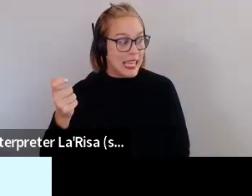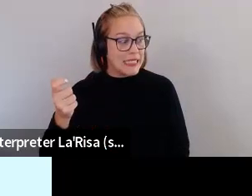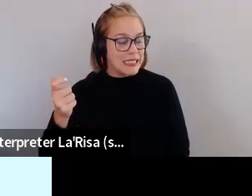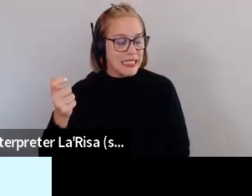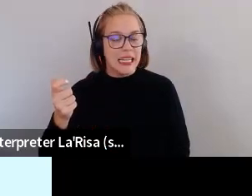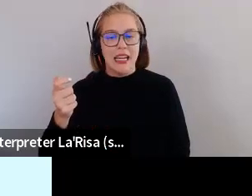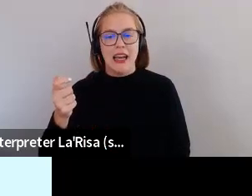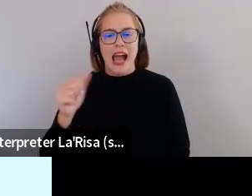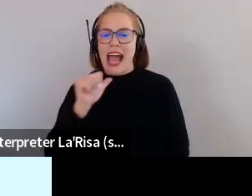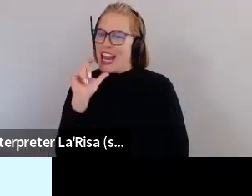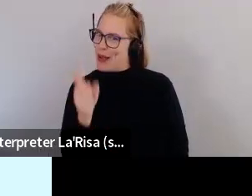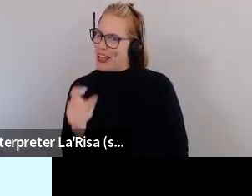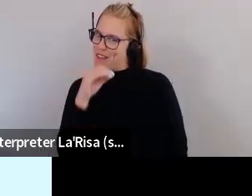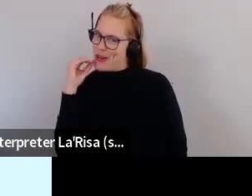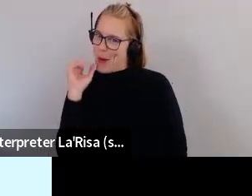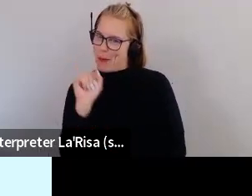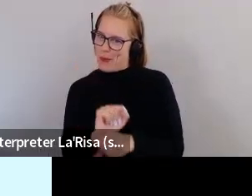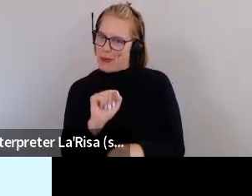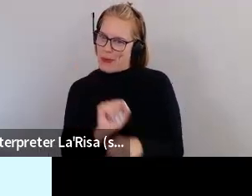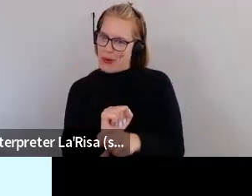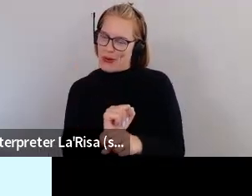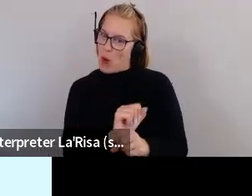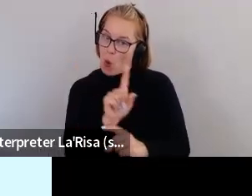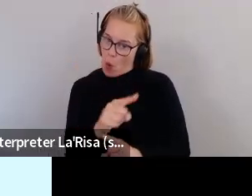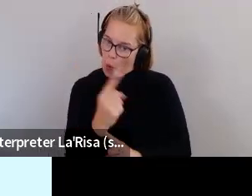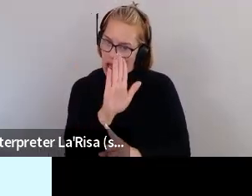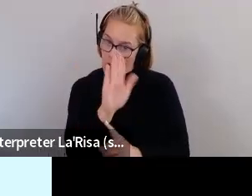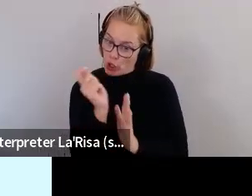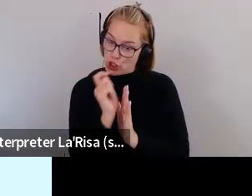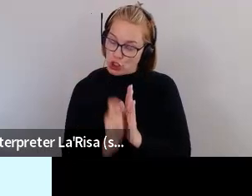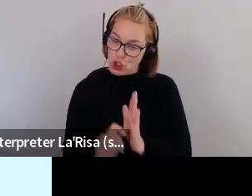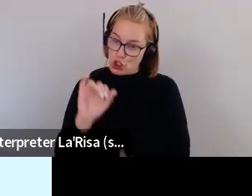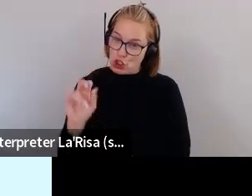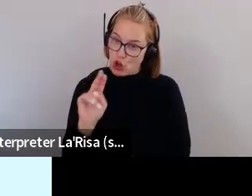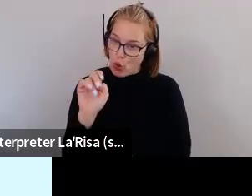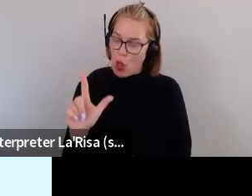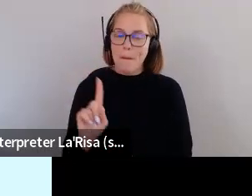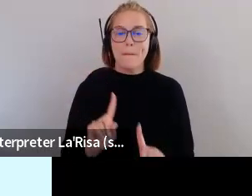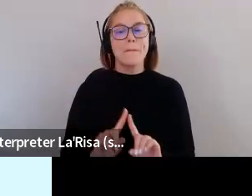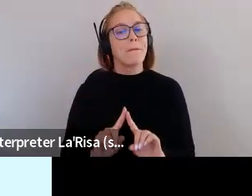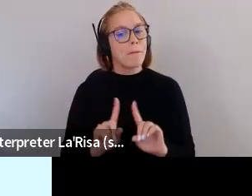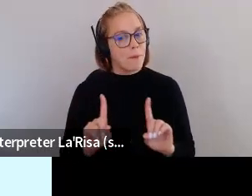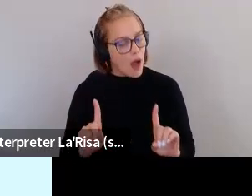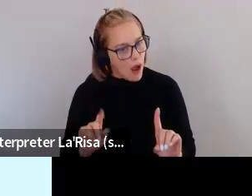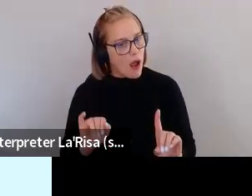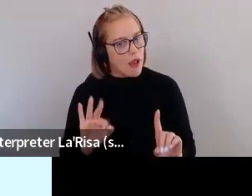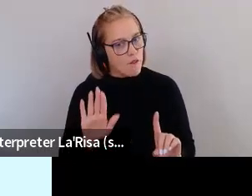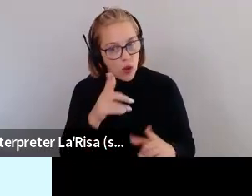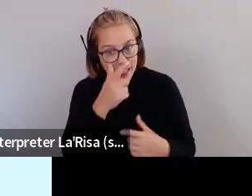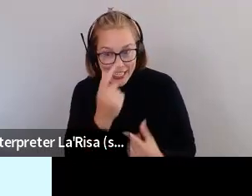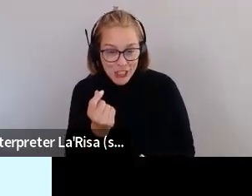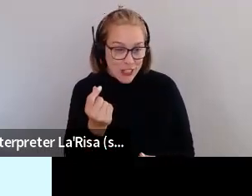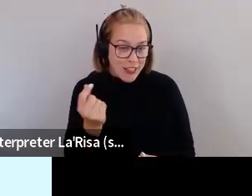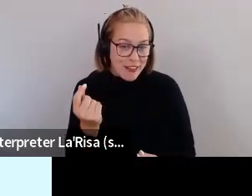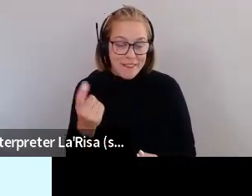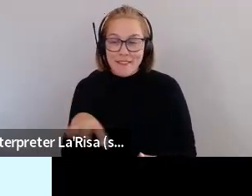If you have not seen it, is it